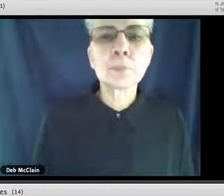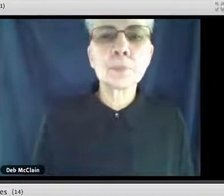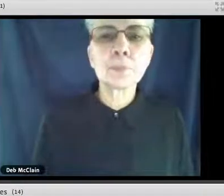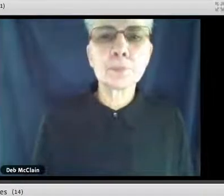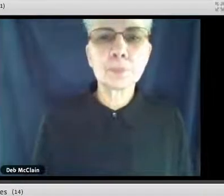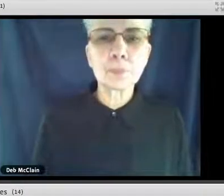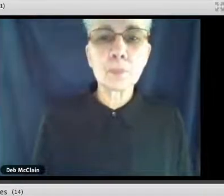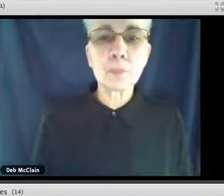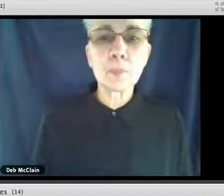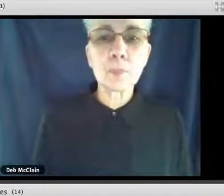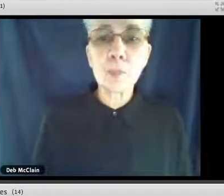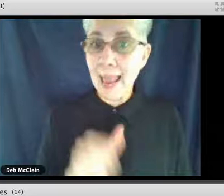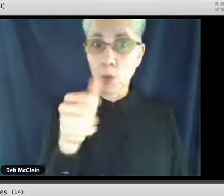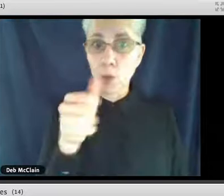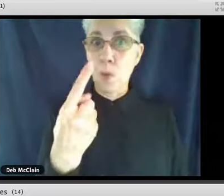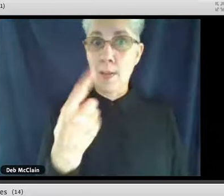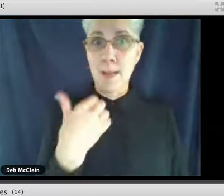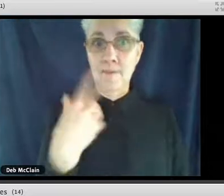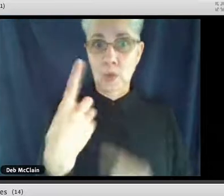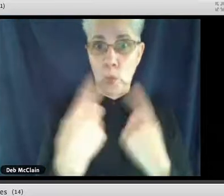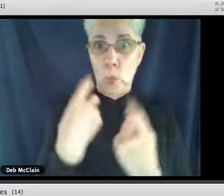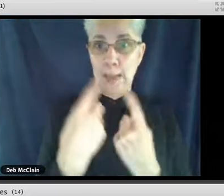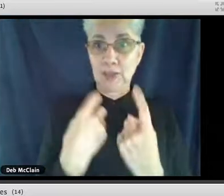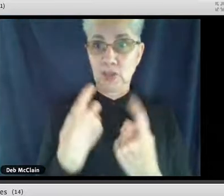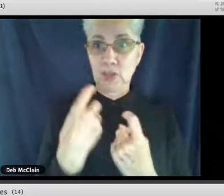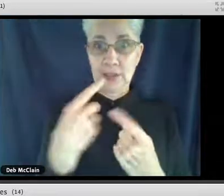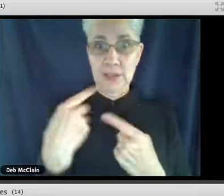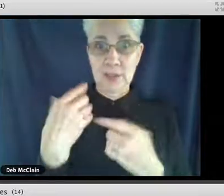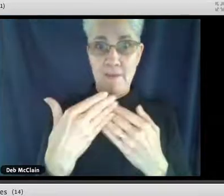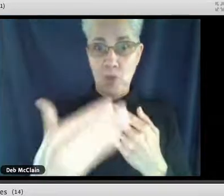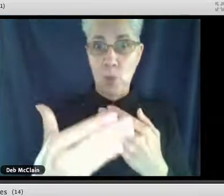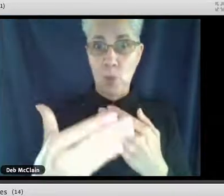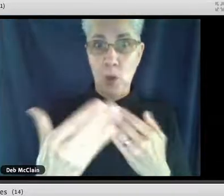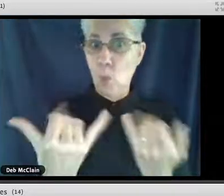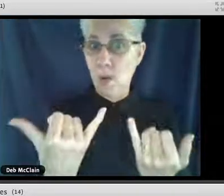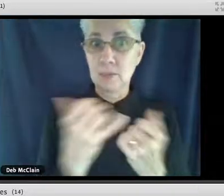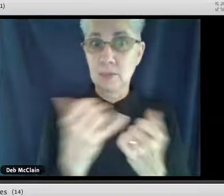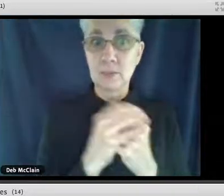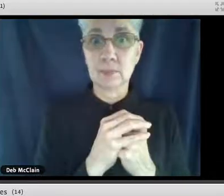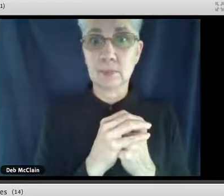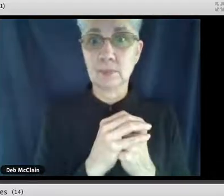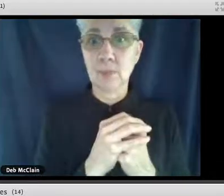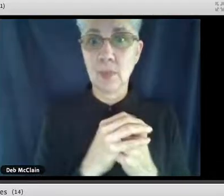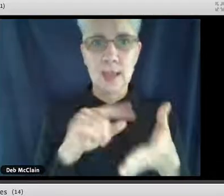Does anybody have any questions or comments before we go further and jump into card sorting?